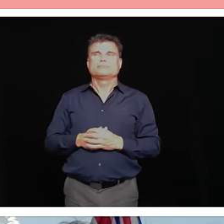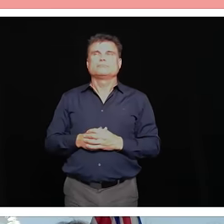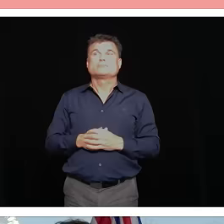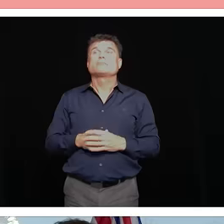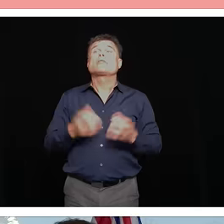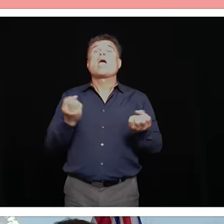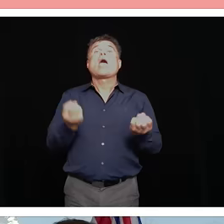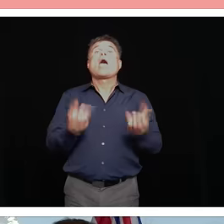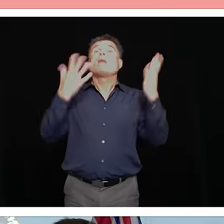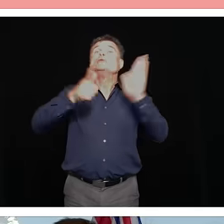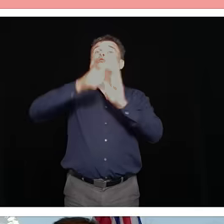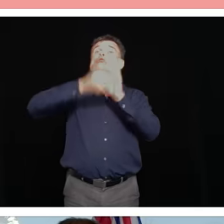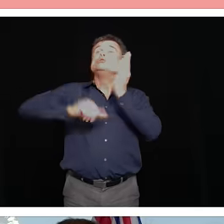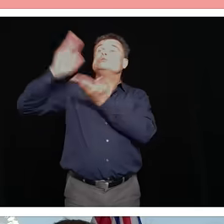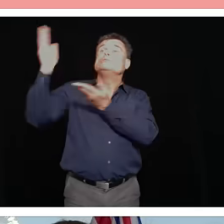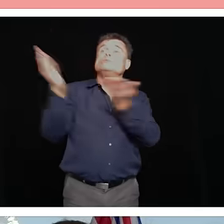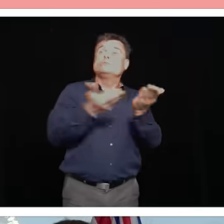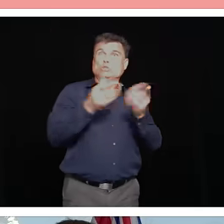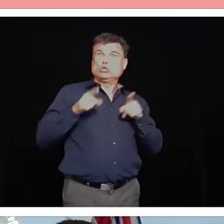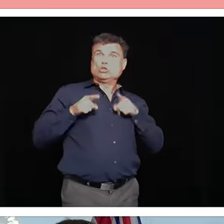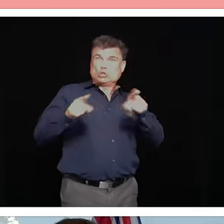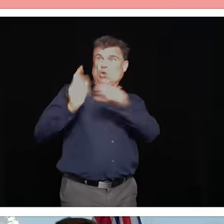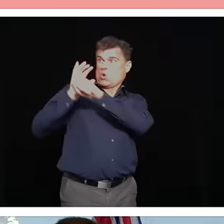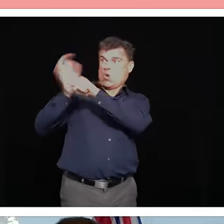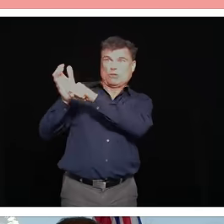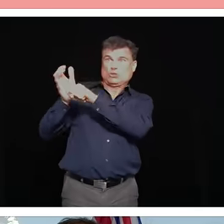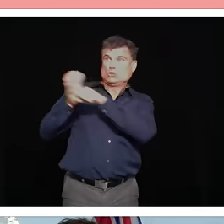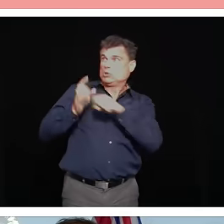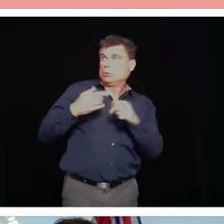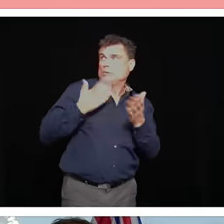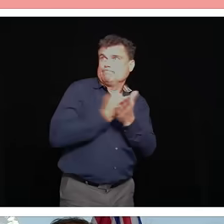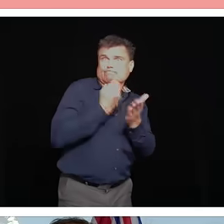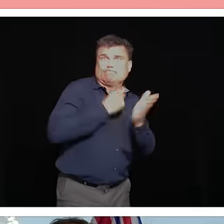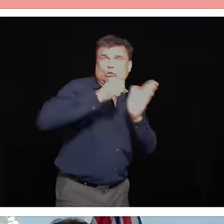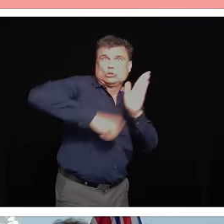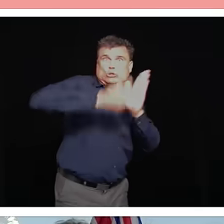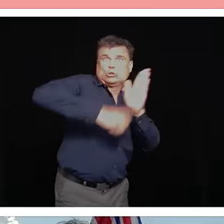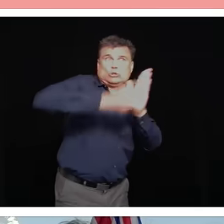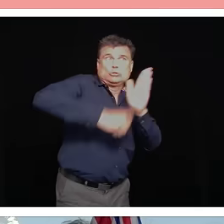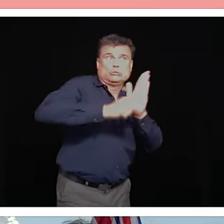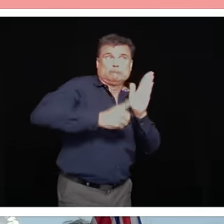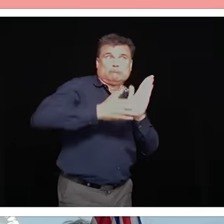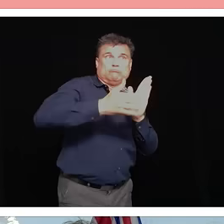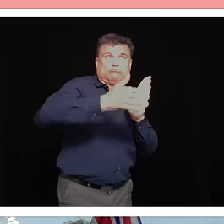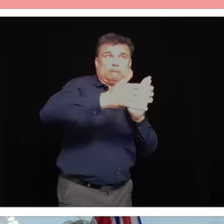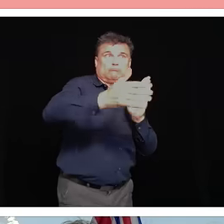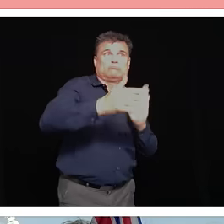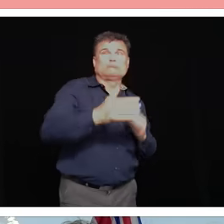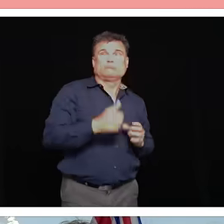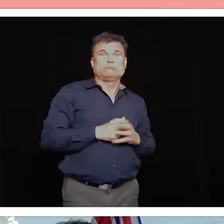help to keep the University and the community safe by avoiding in person social events.